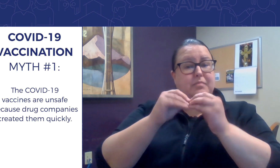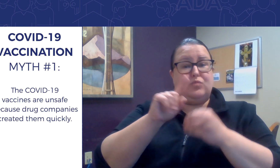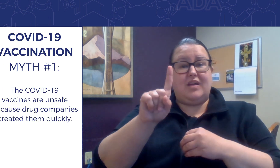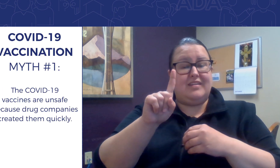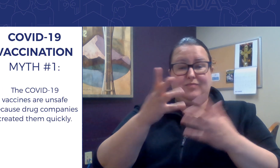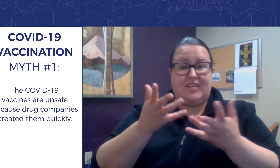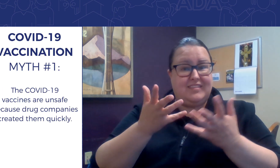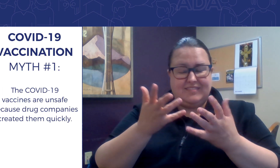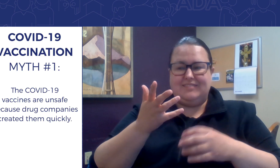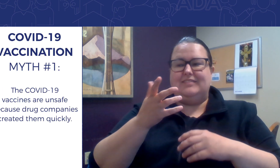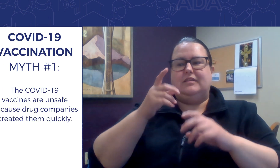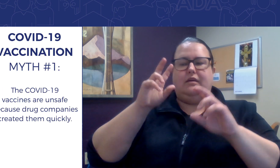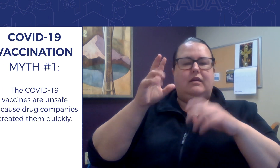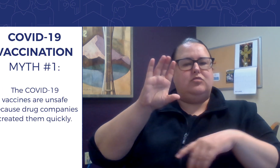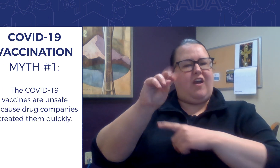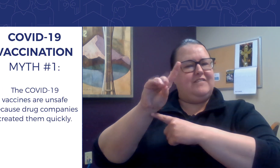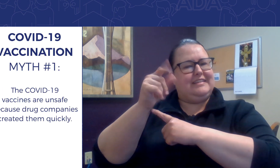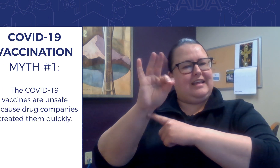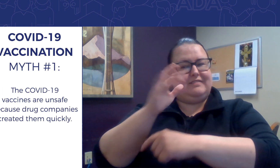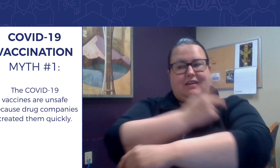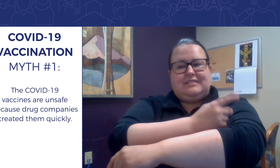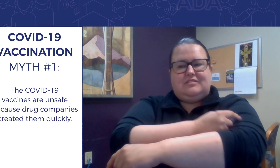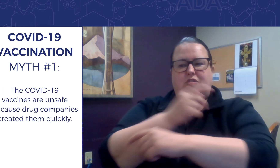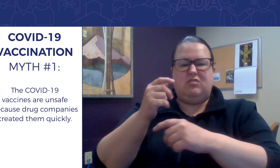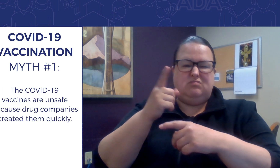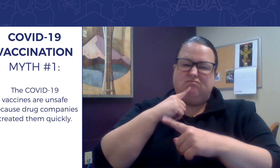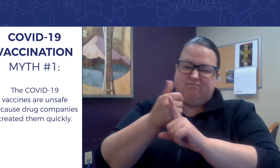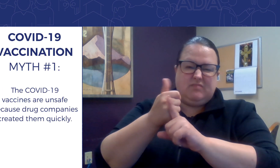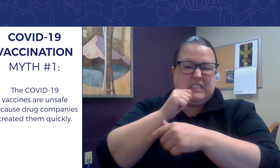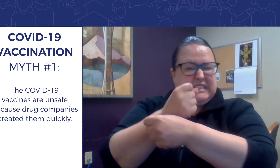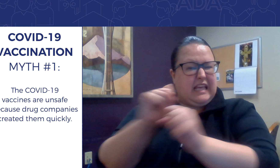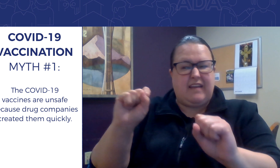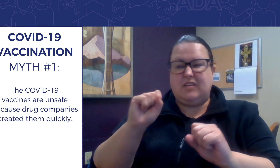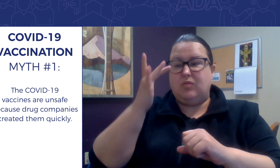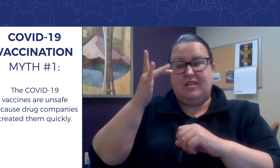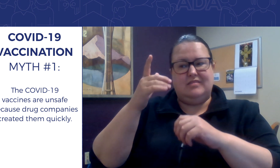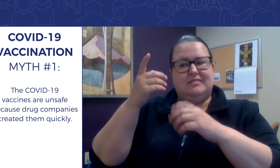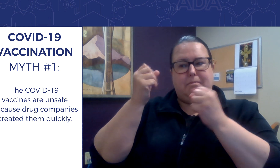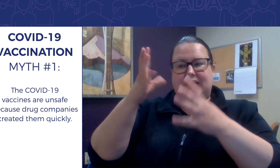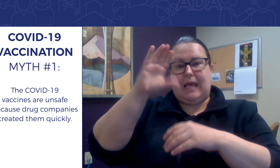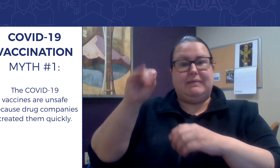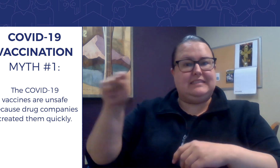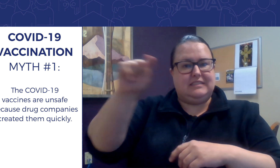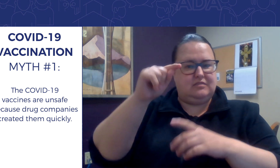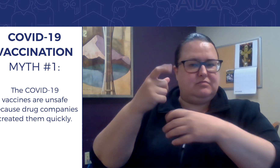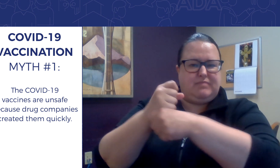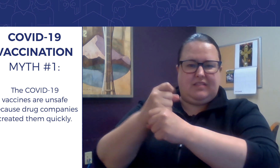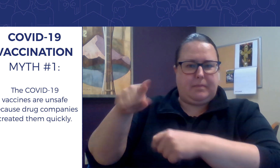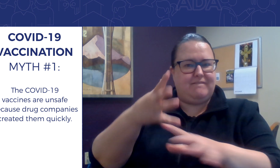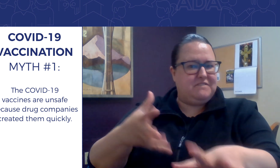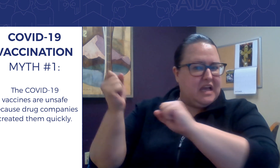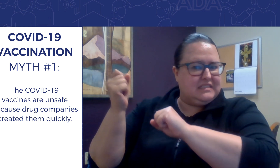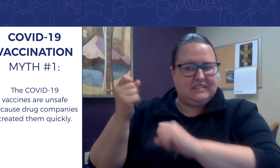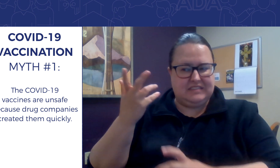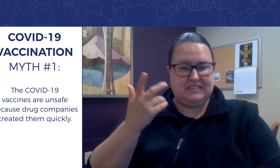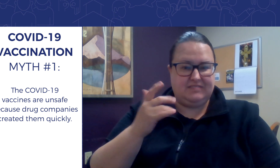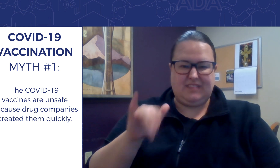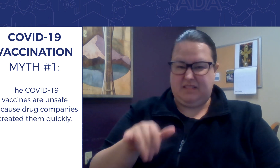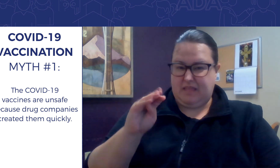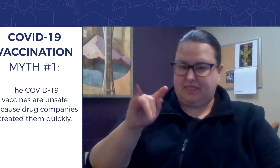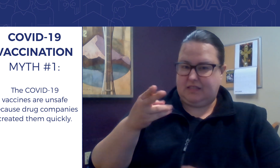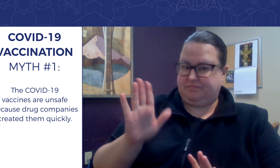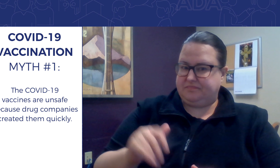Myth #1: The COVID-19 vaccine is not safe, because the drug companies have been making them too quickly.